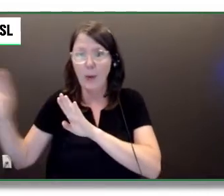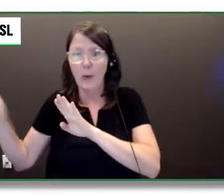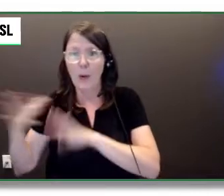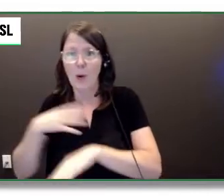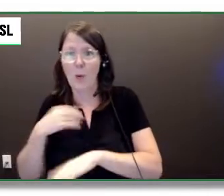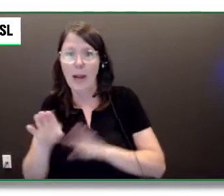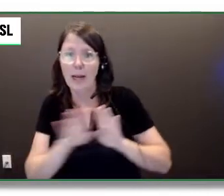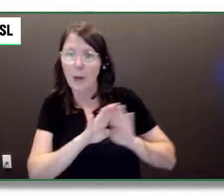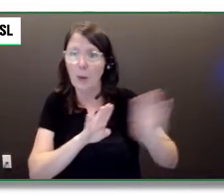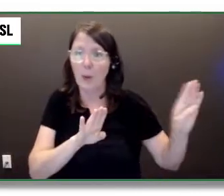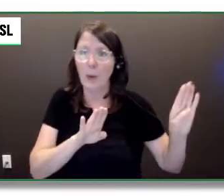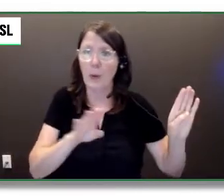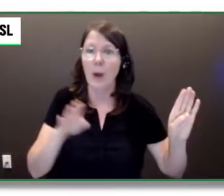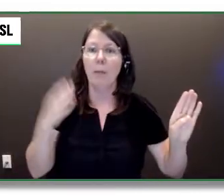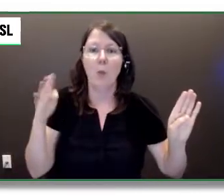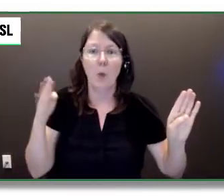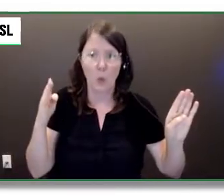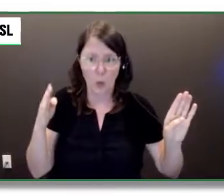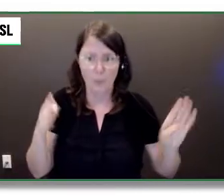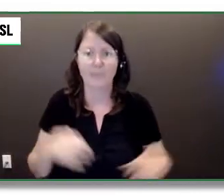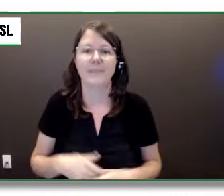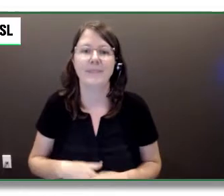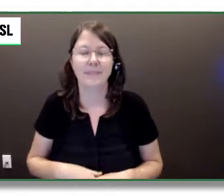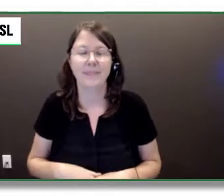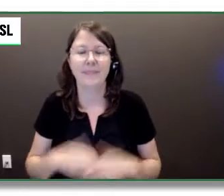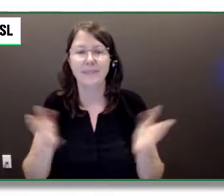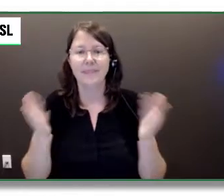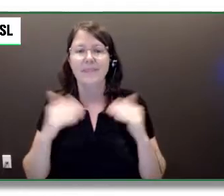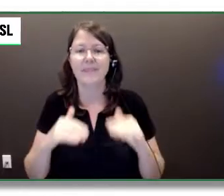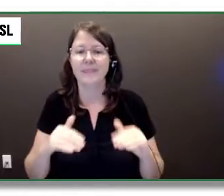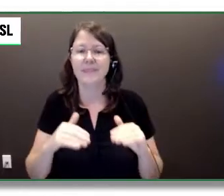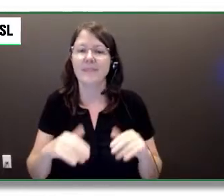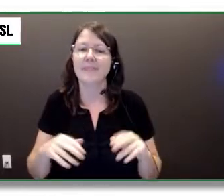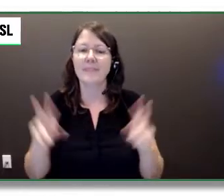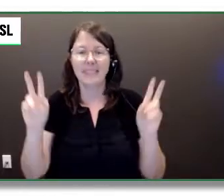This next slide is titled - Access Statement. On the left which is black